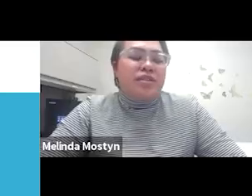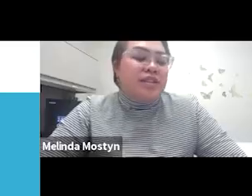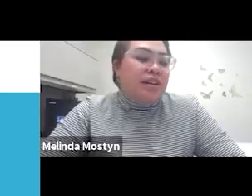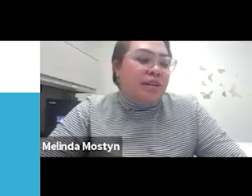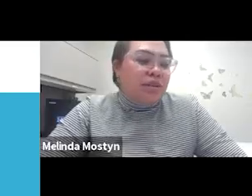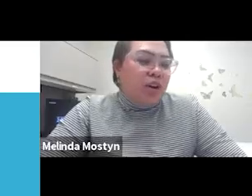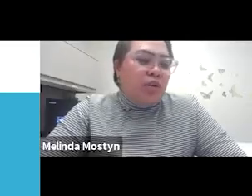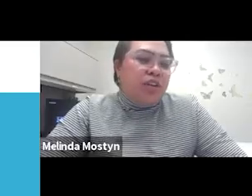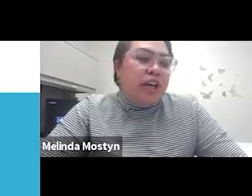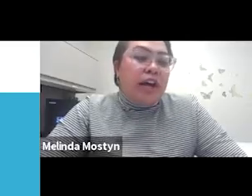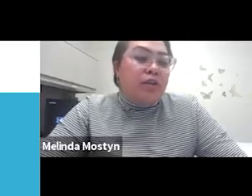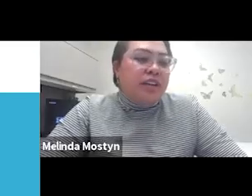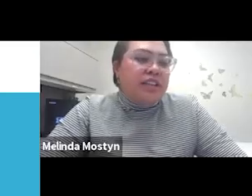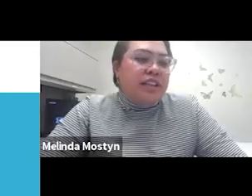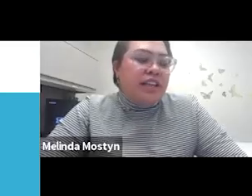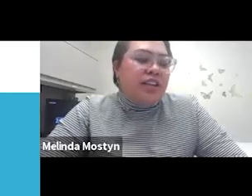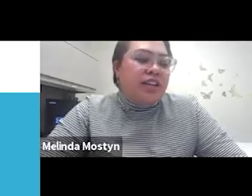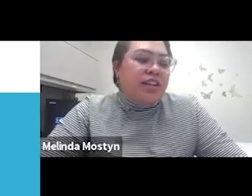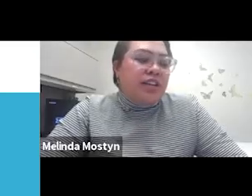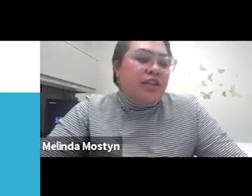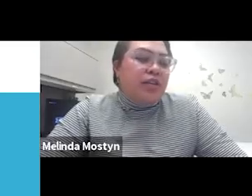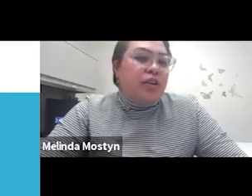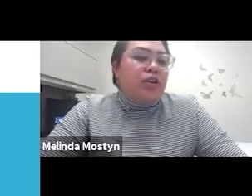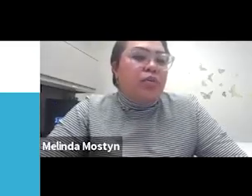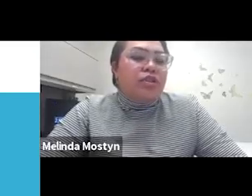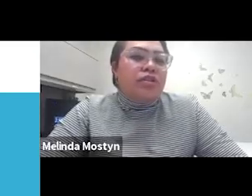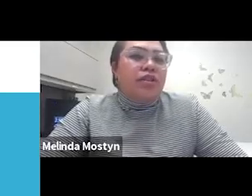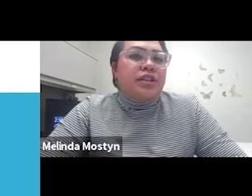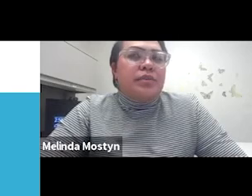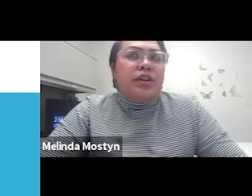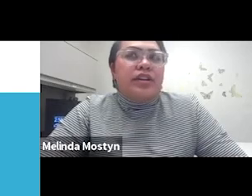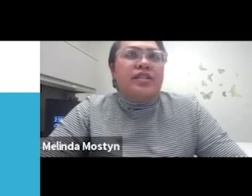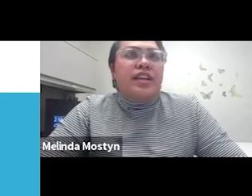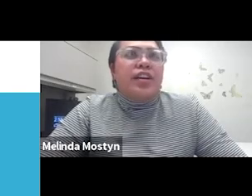That was really eye-opening to hear your own personal experience,